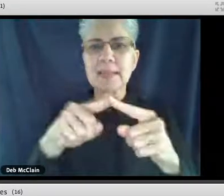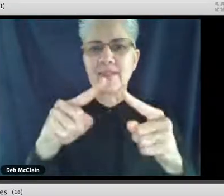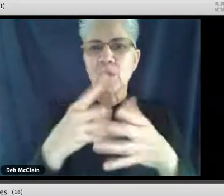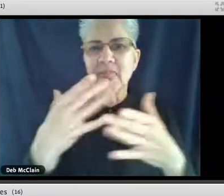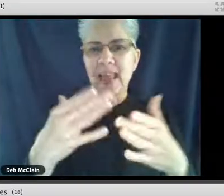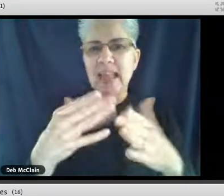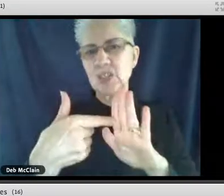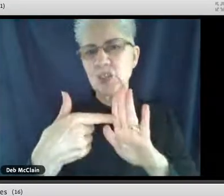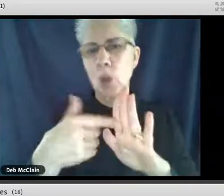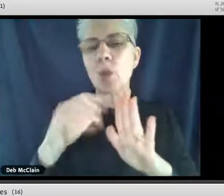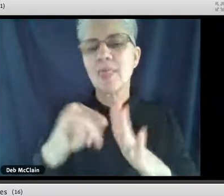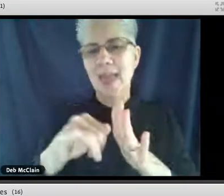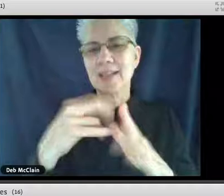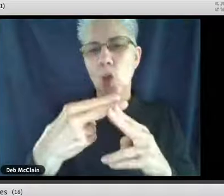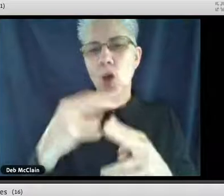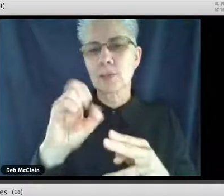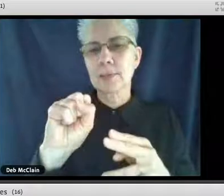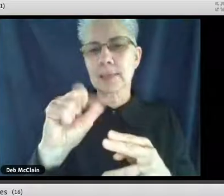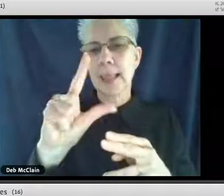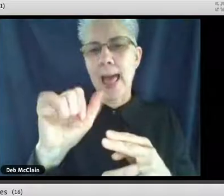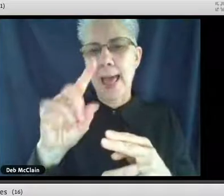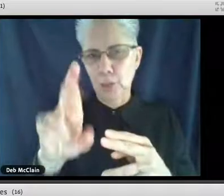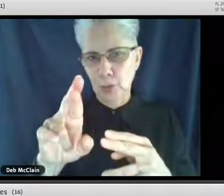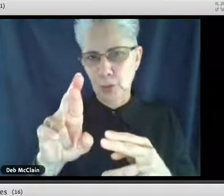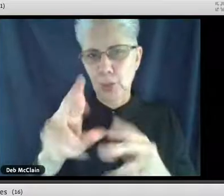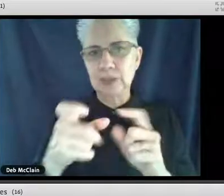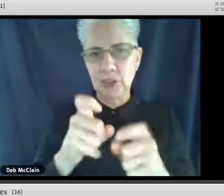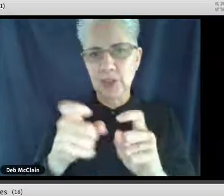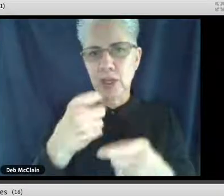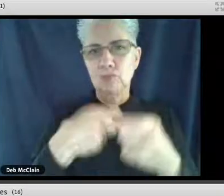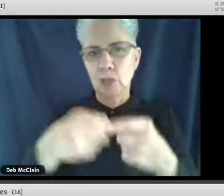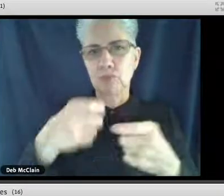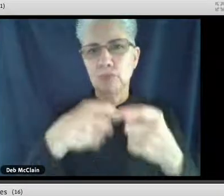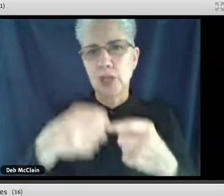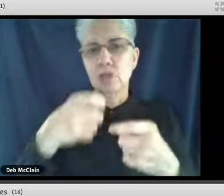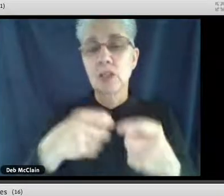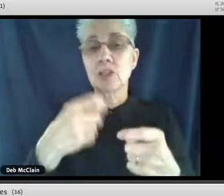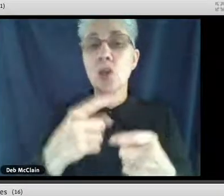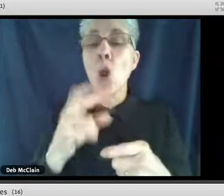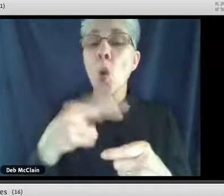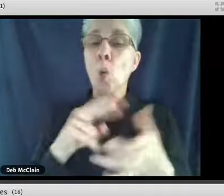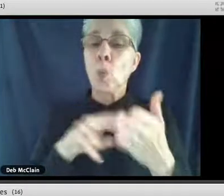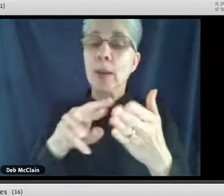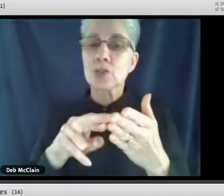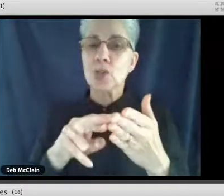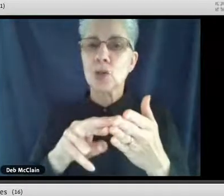that's a slider, and research shows one percent of people will stick around for that.